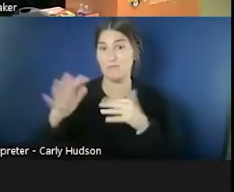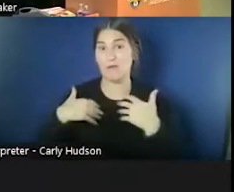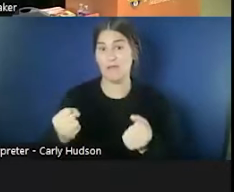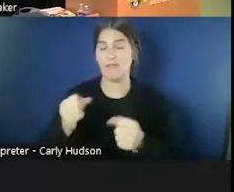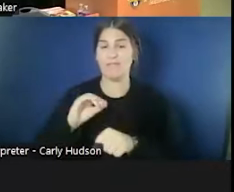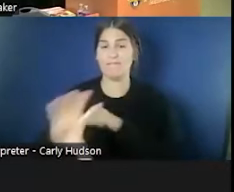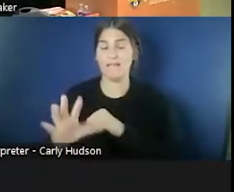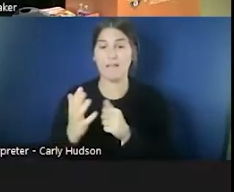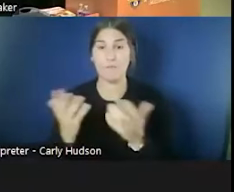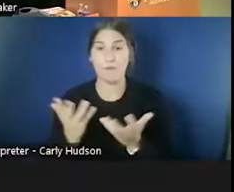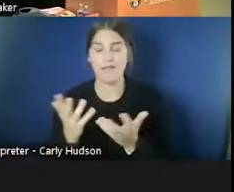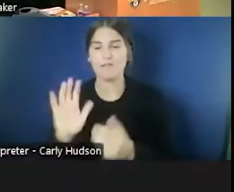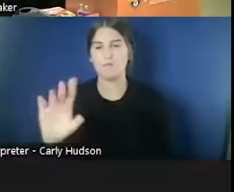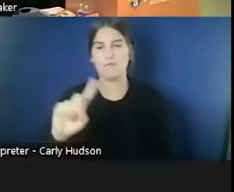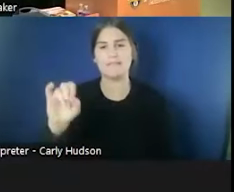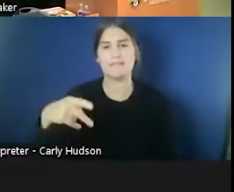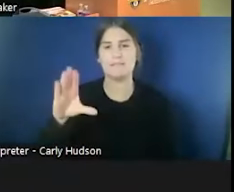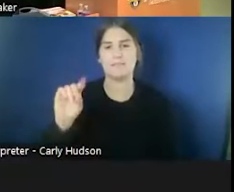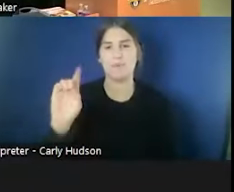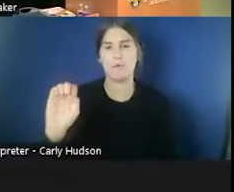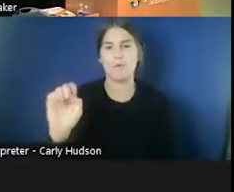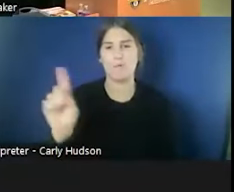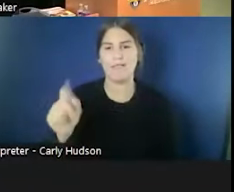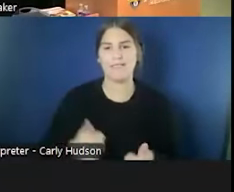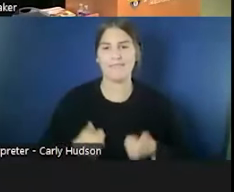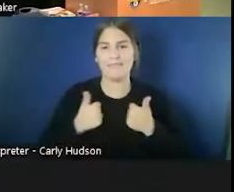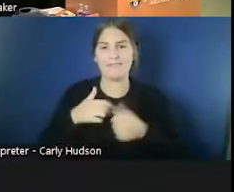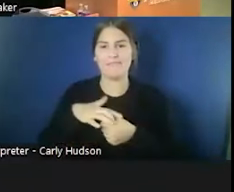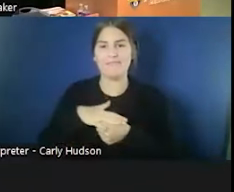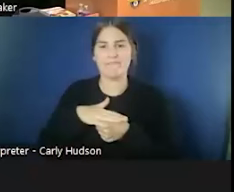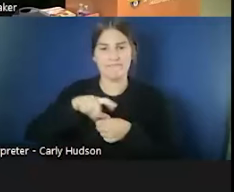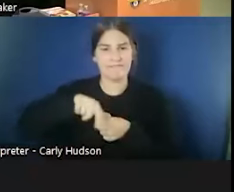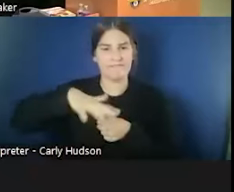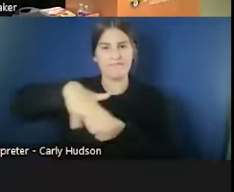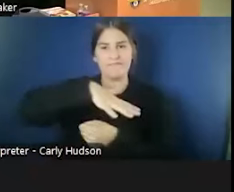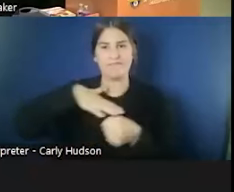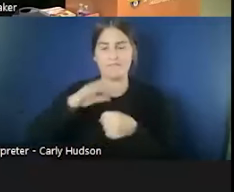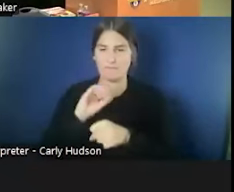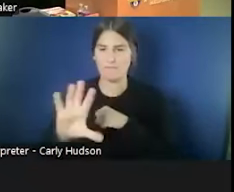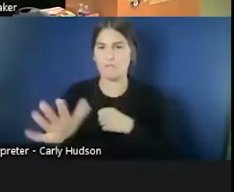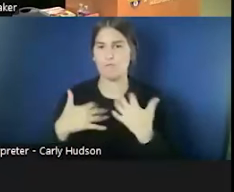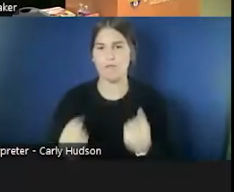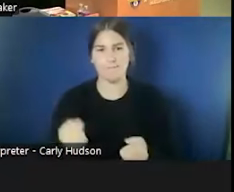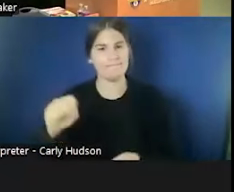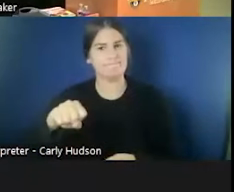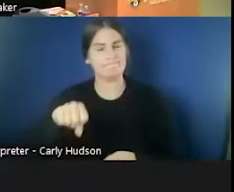solely by your ZIP code your ZIP code determines your health outcomes this is largely due to the